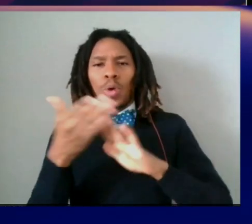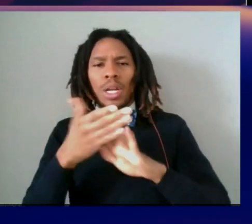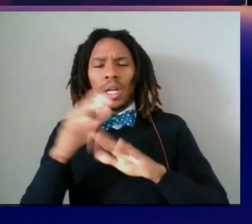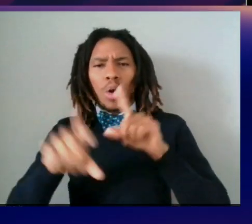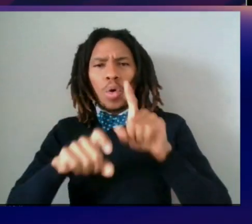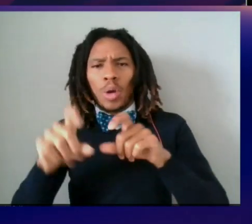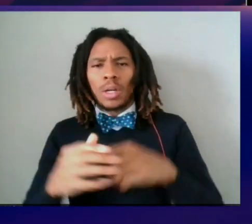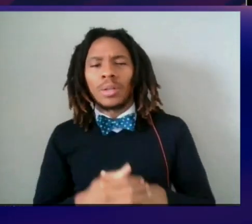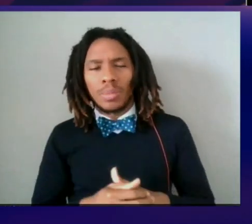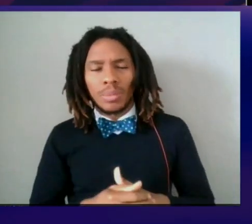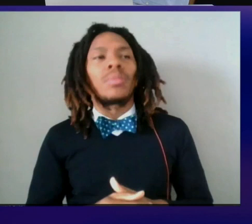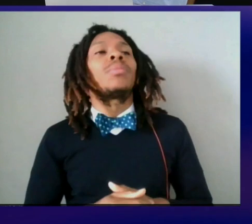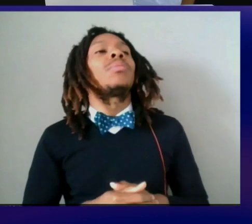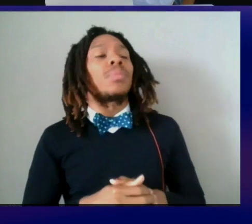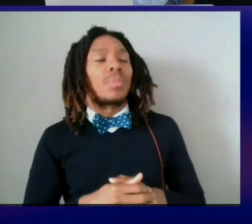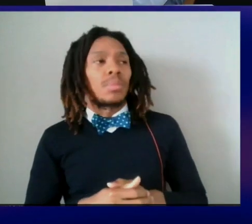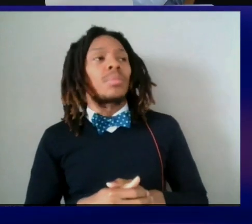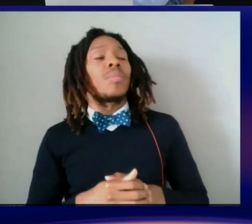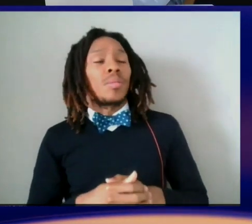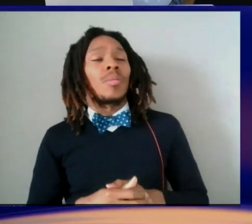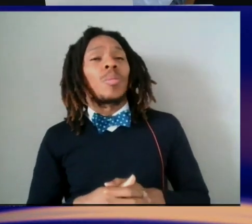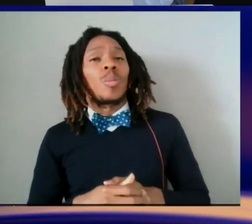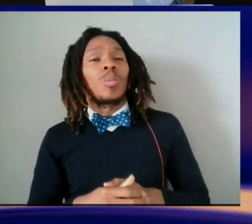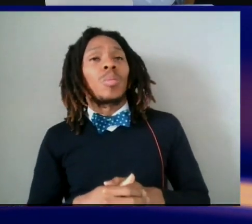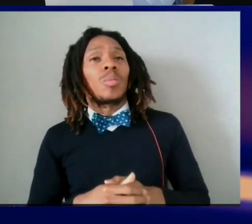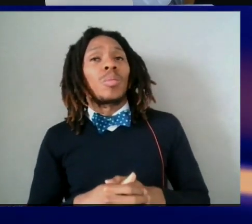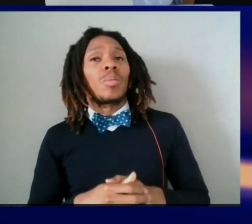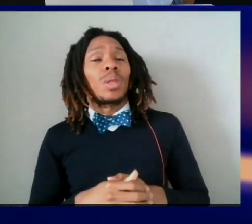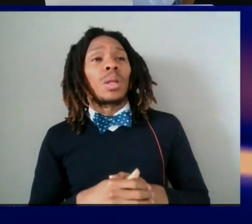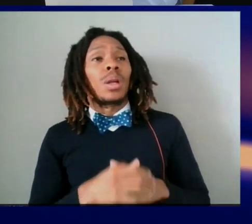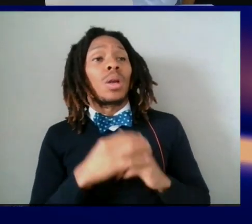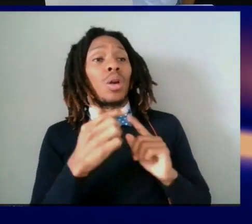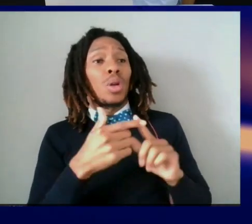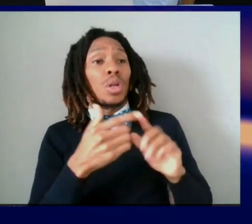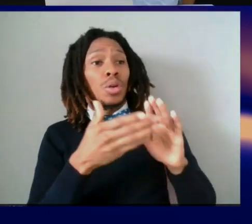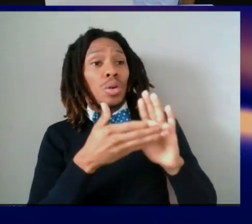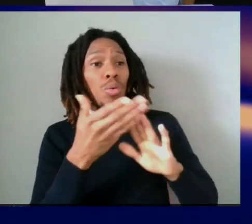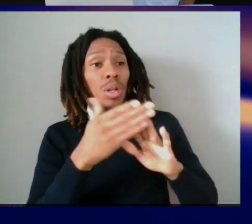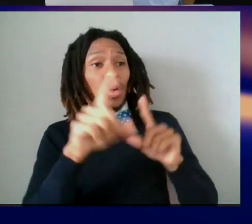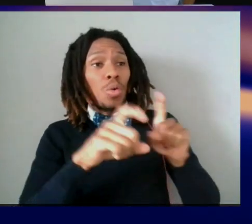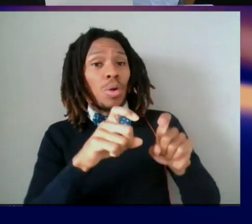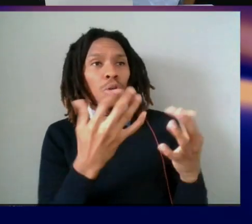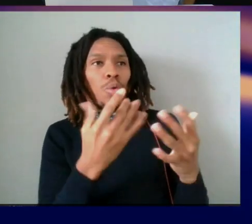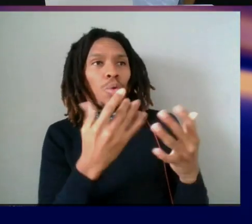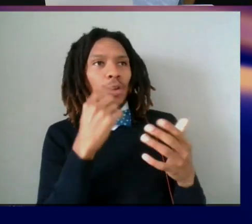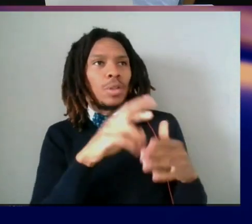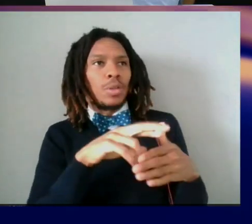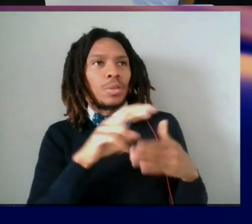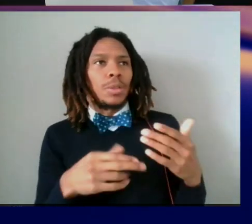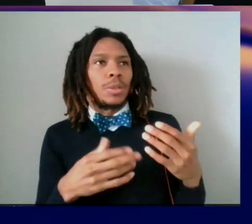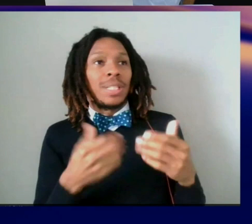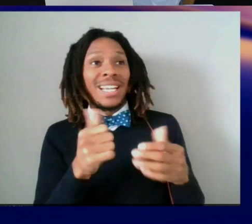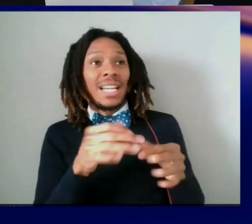So when you're running the query, I mean you're sort of just sitting there waiting for the query to come back, right? So any latency you see is really just Athena